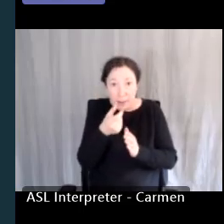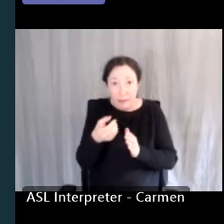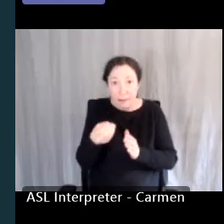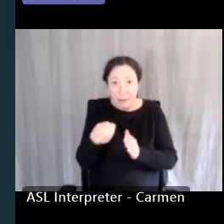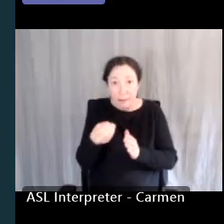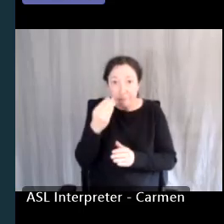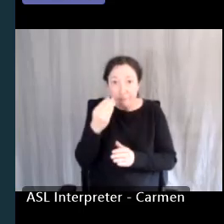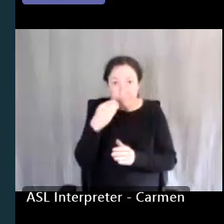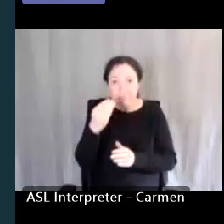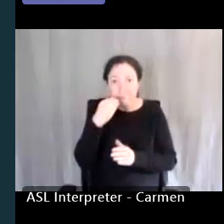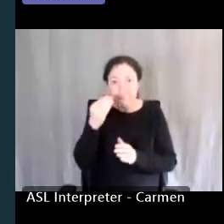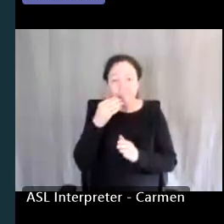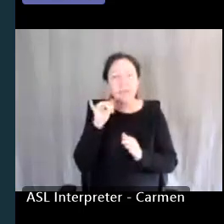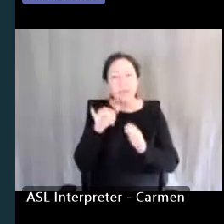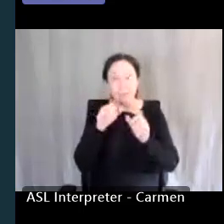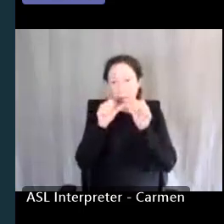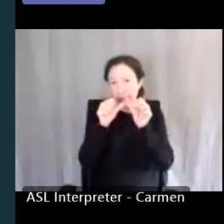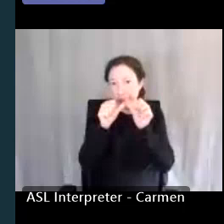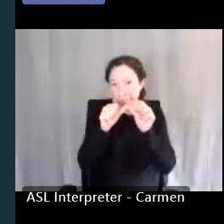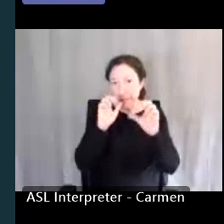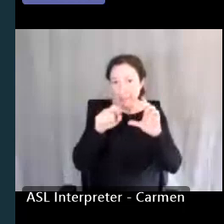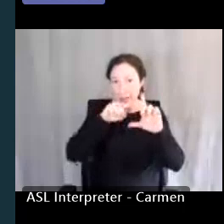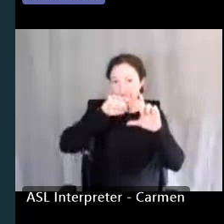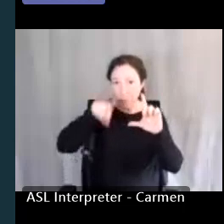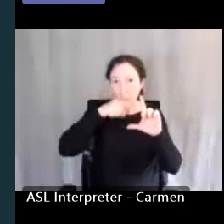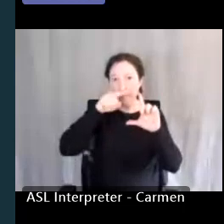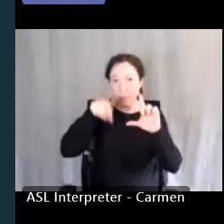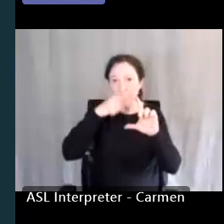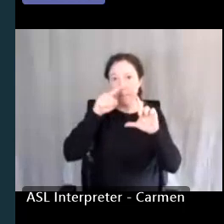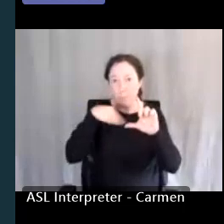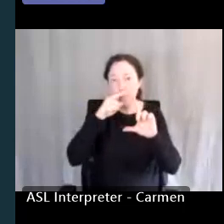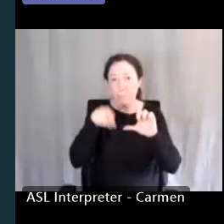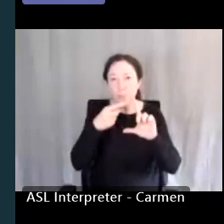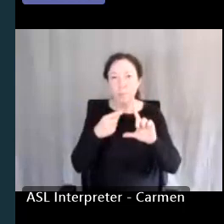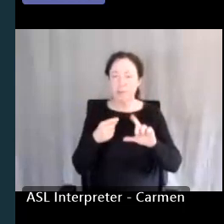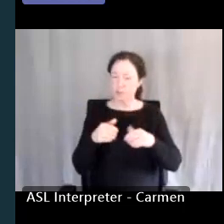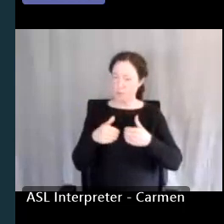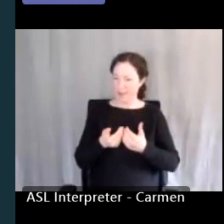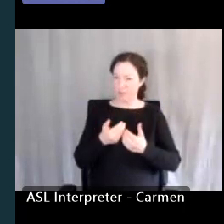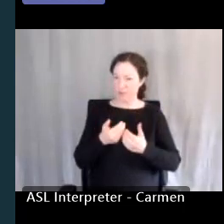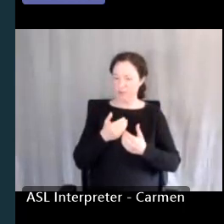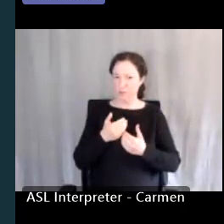Which is why we say, I'm sure this is why someone was like, well how do we detox off sugar? How do you get it outta your system?